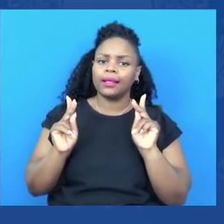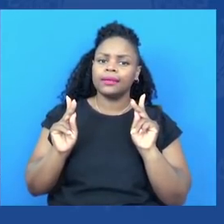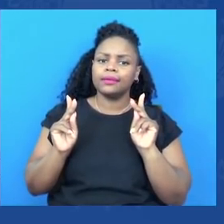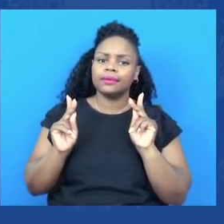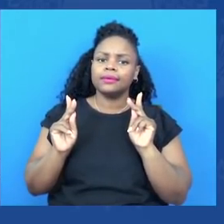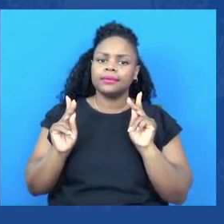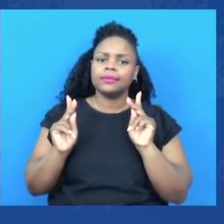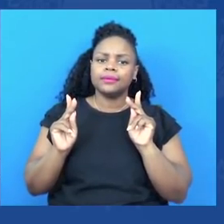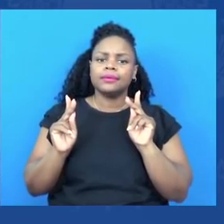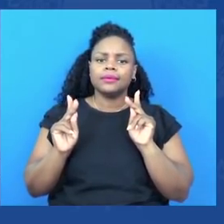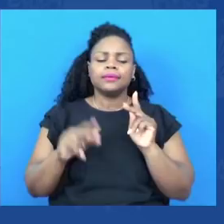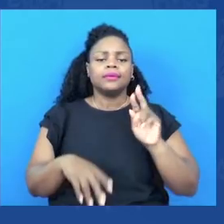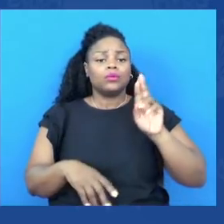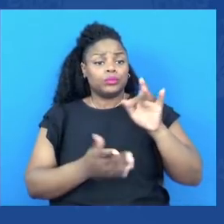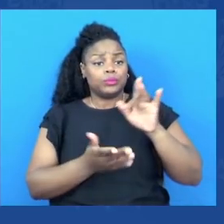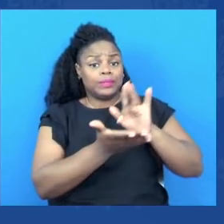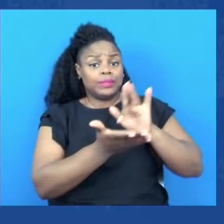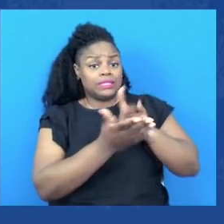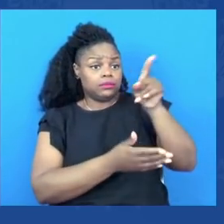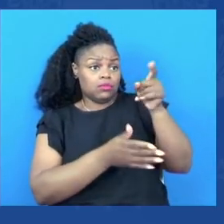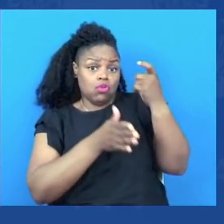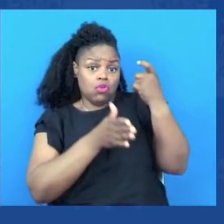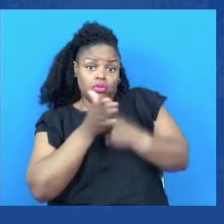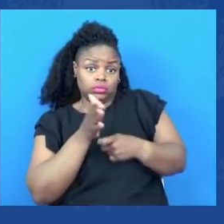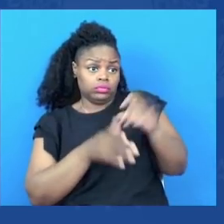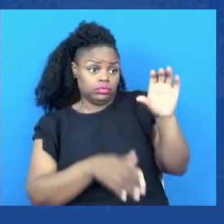Let me say that again: of any developed nation in the world.